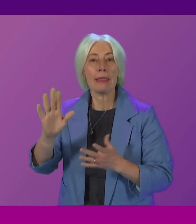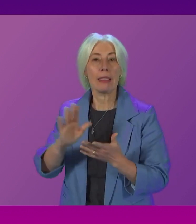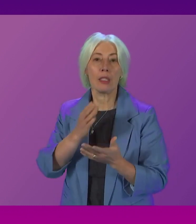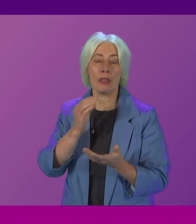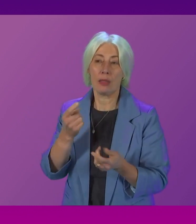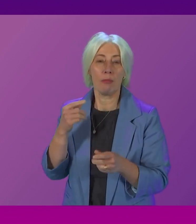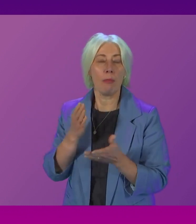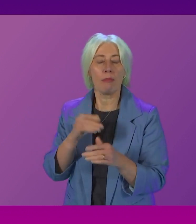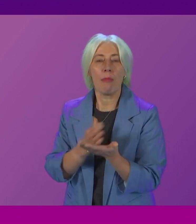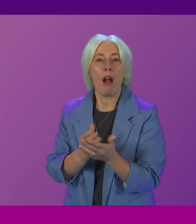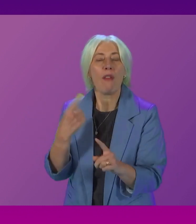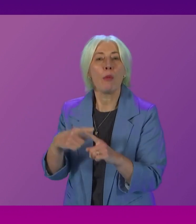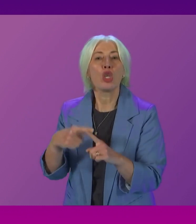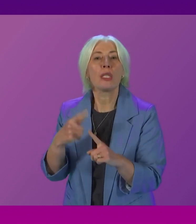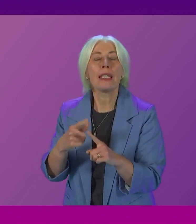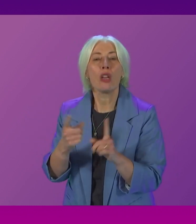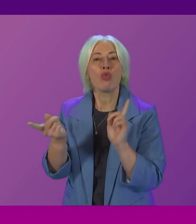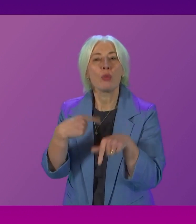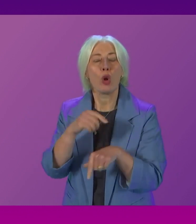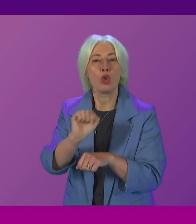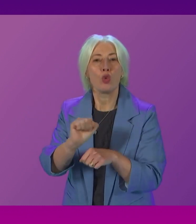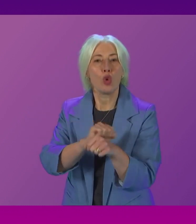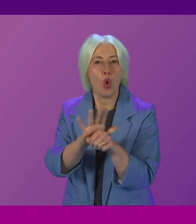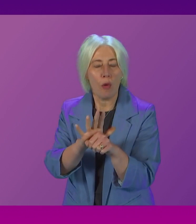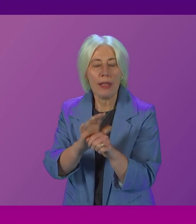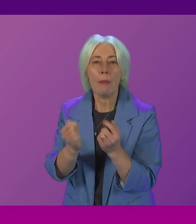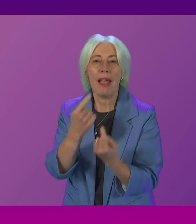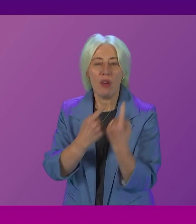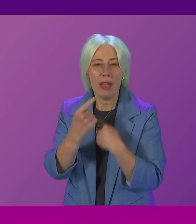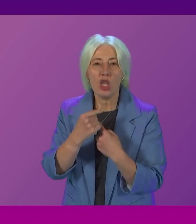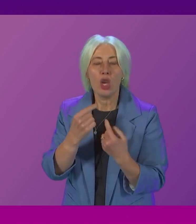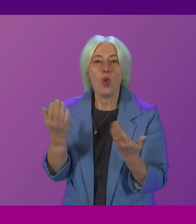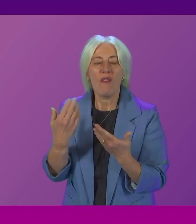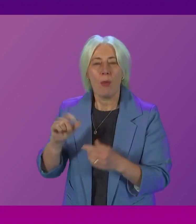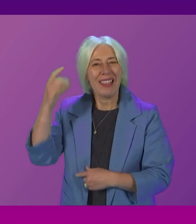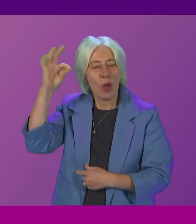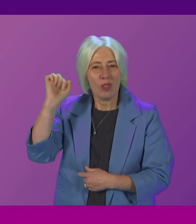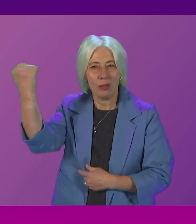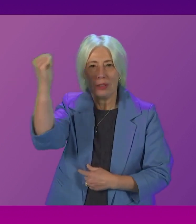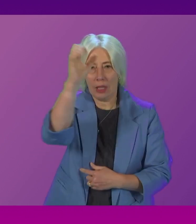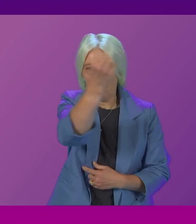emergency response to Covid. The data on that is held by local authorities rather than by